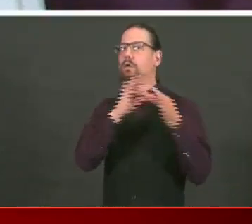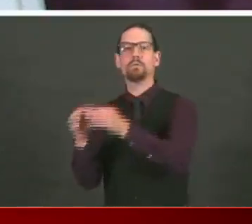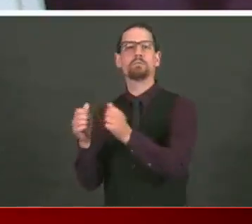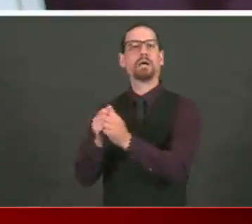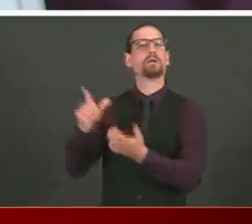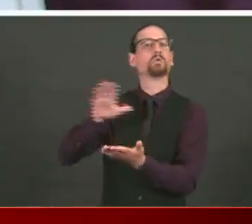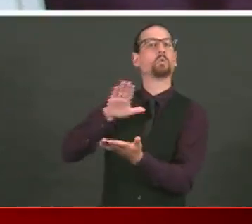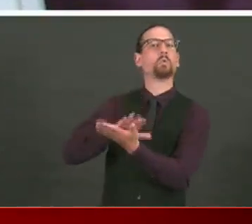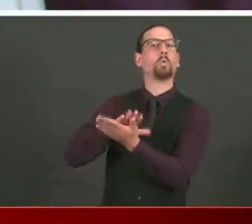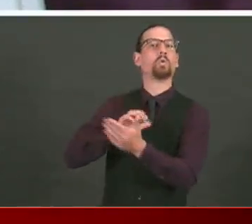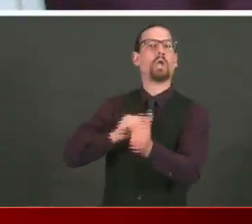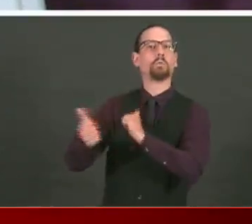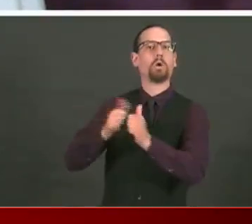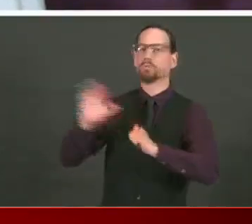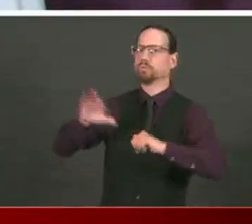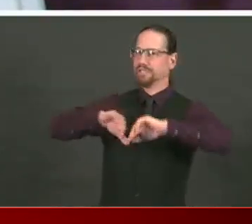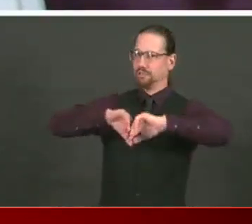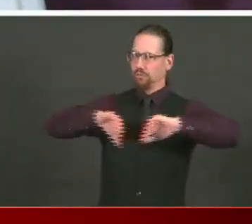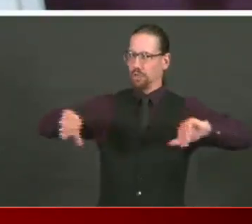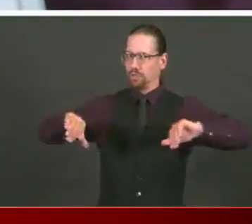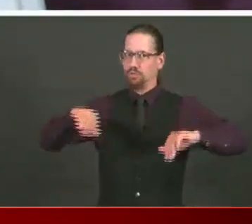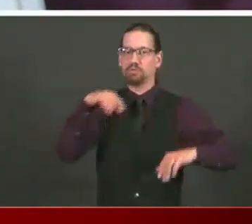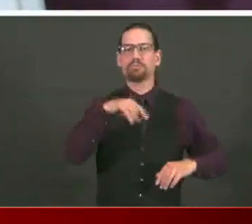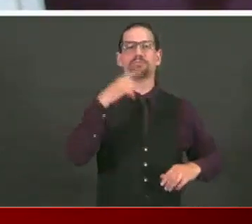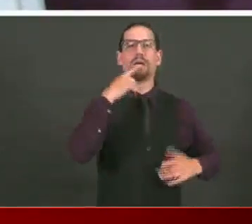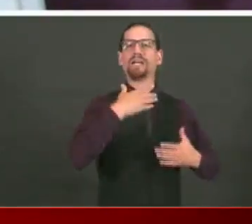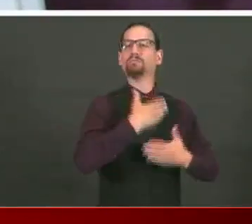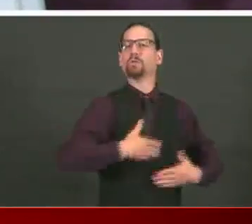ANNOUNCING HOW STUDENTS CAN PLAY ONCE SCHOOL STARTS UP AGAIN.